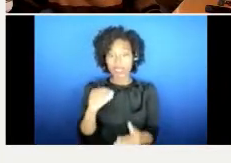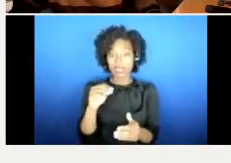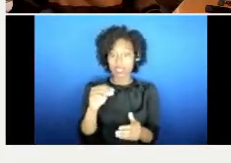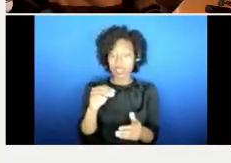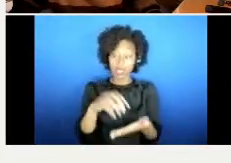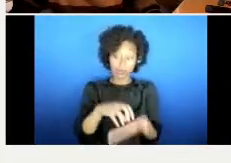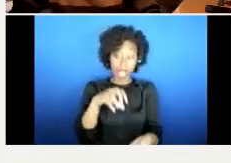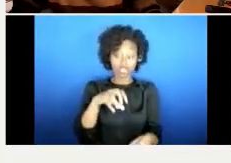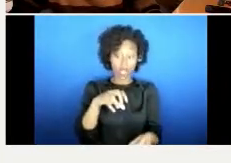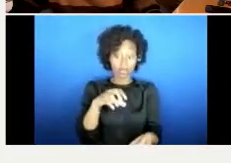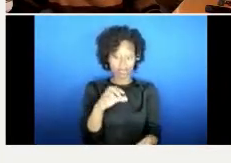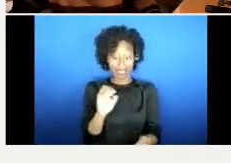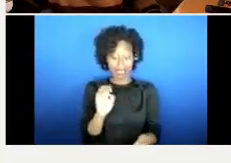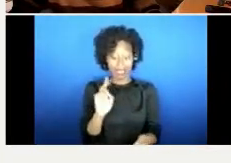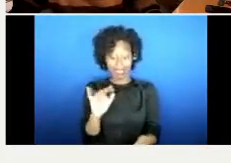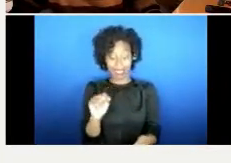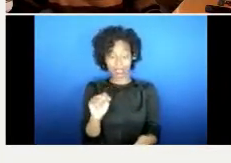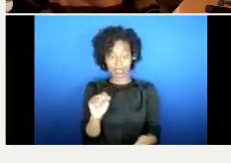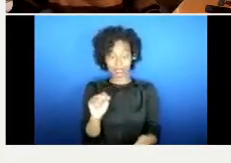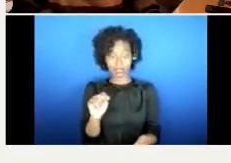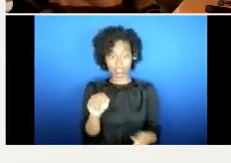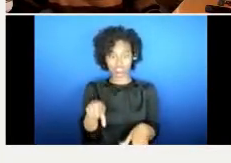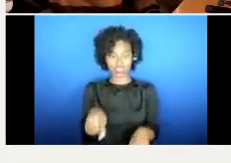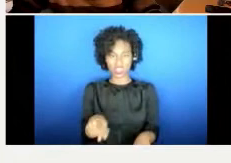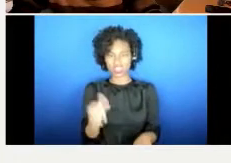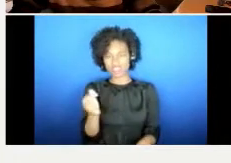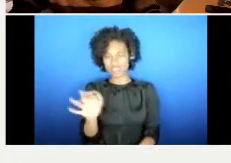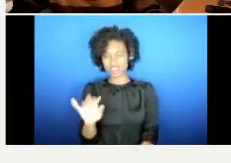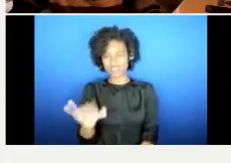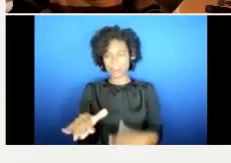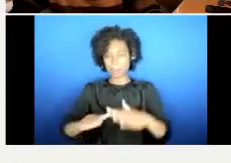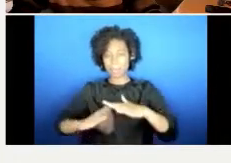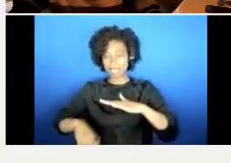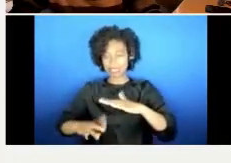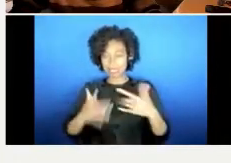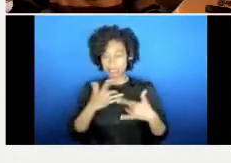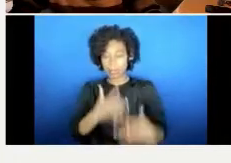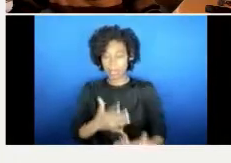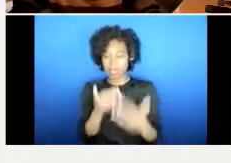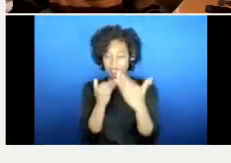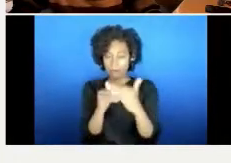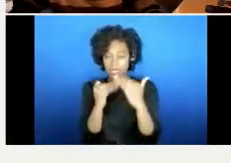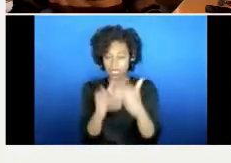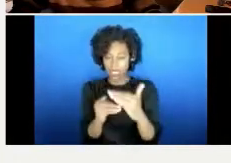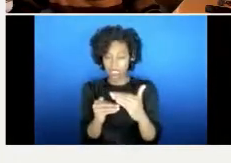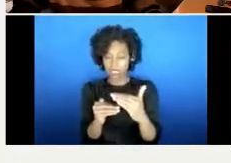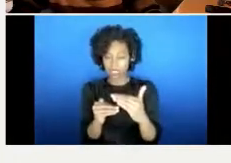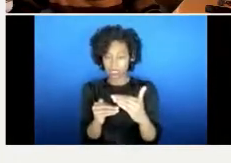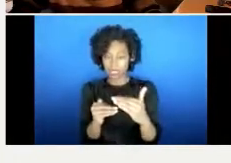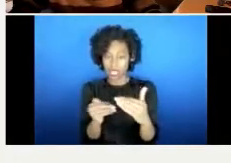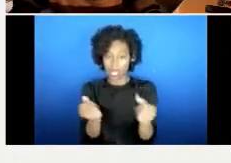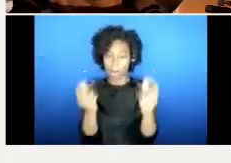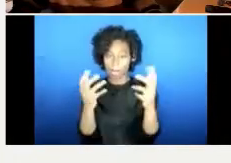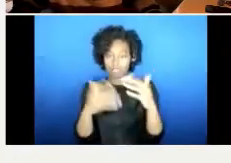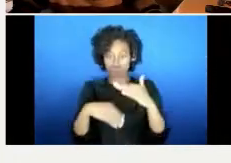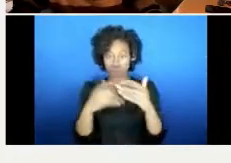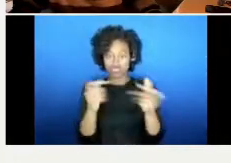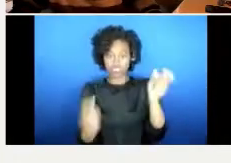14:13:13 a basic mode, it has only limited features. This is the toolbar that has limited